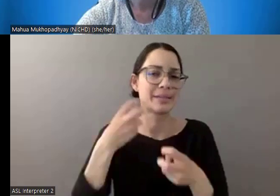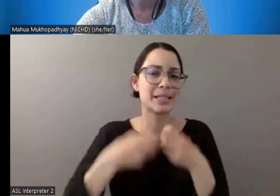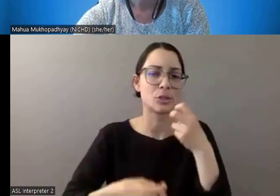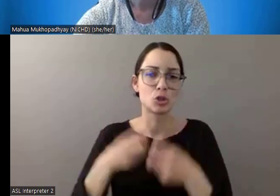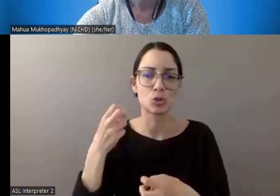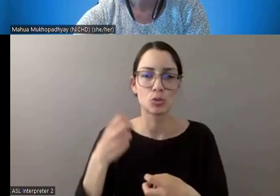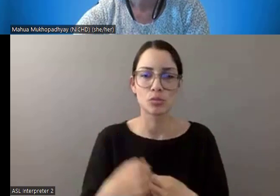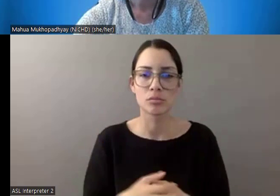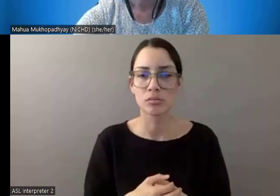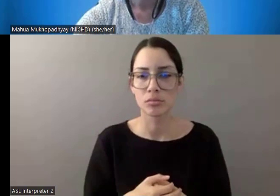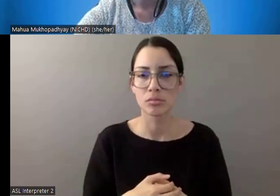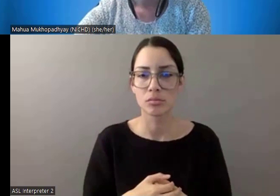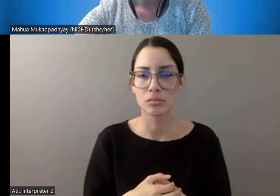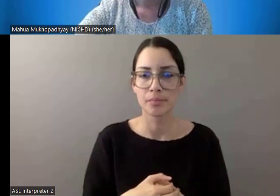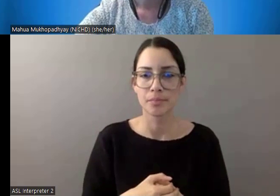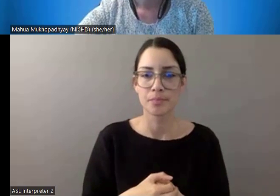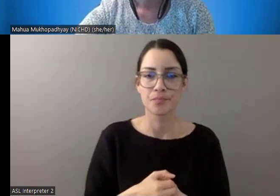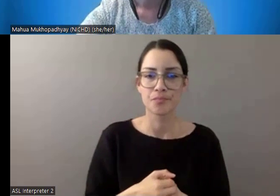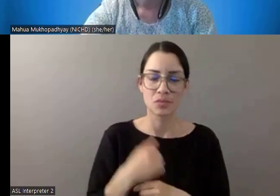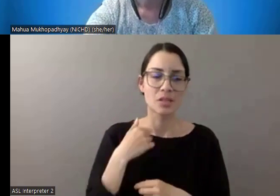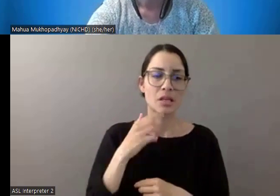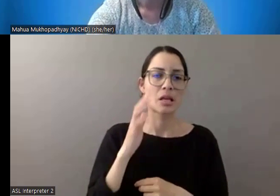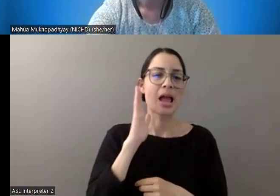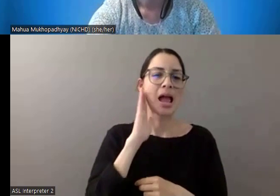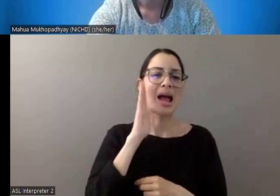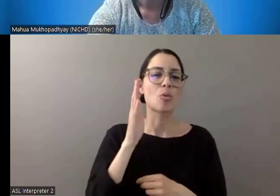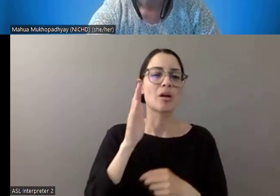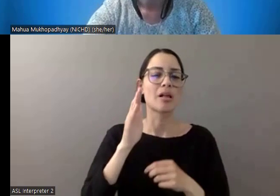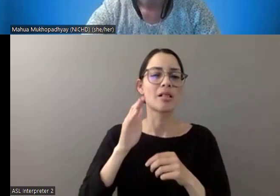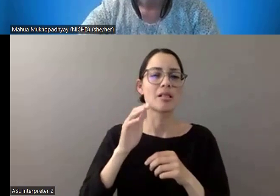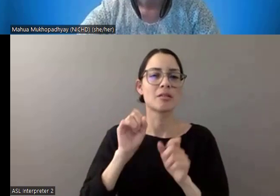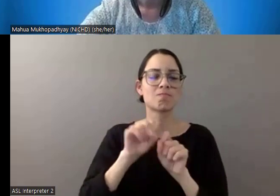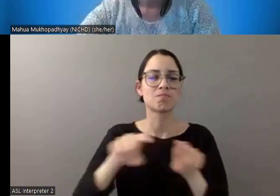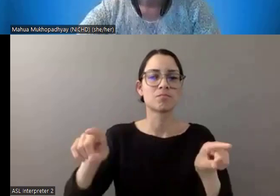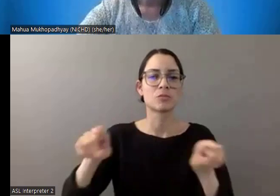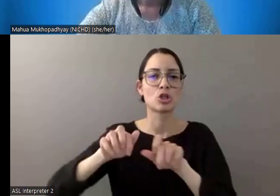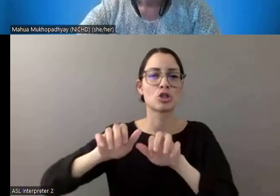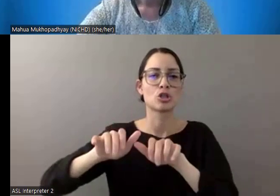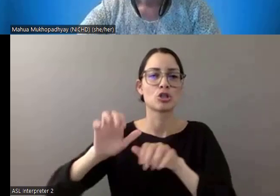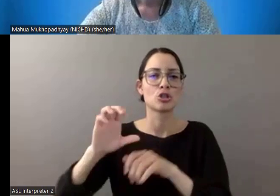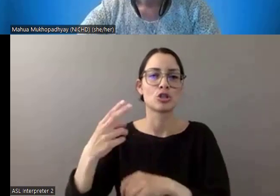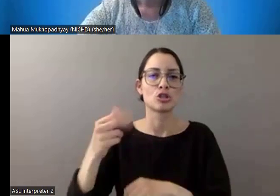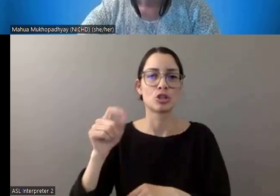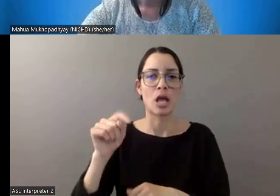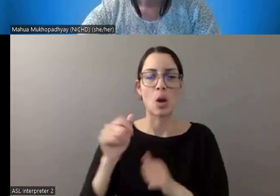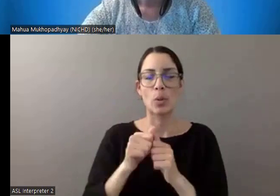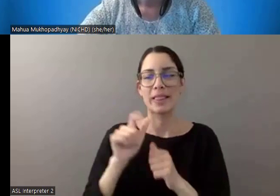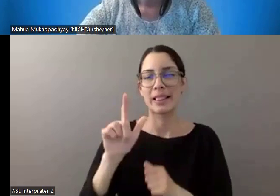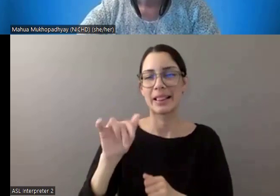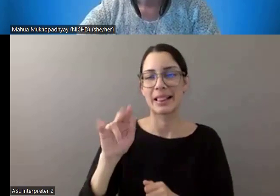Charles Anson: All right. Thank you, Mahua. So, this question to Liz.